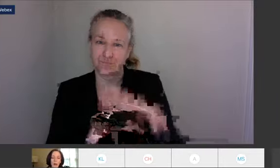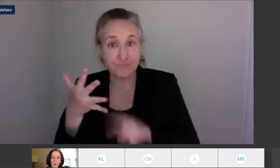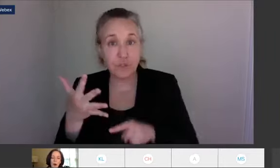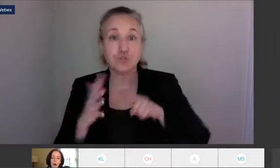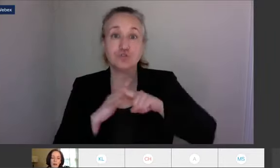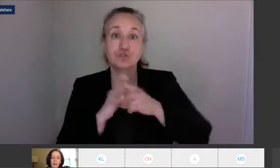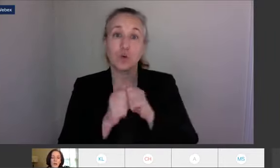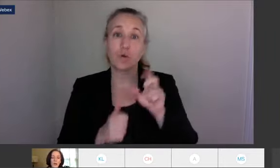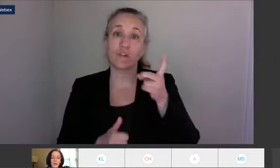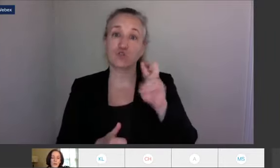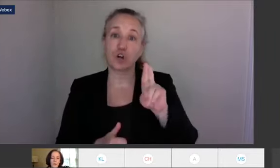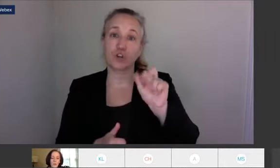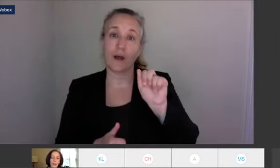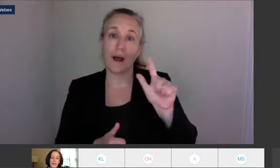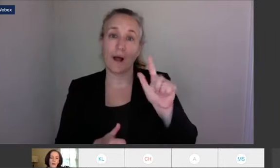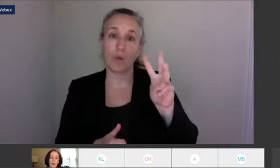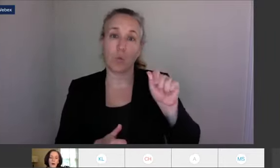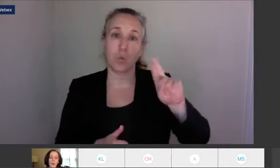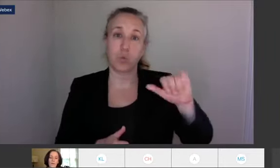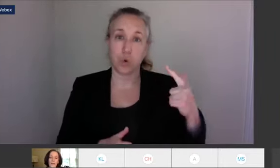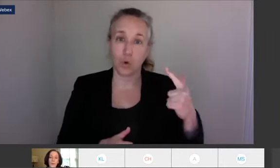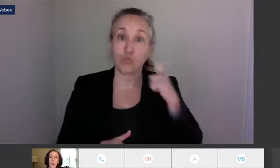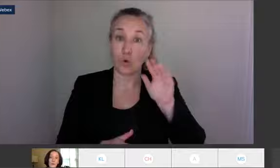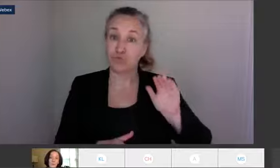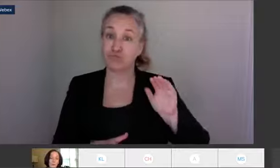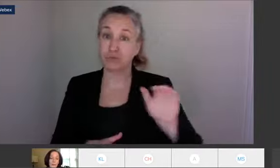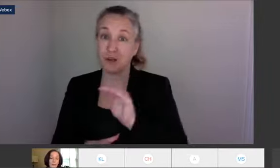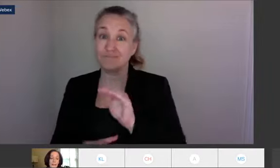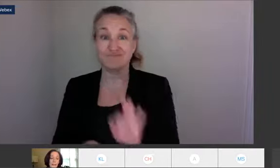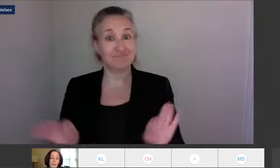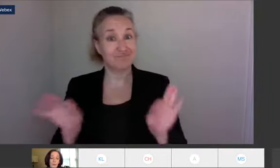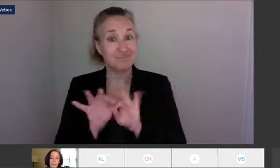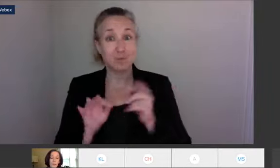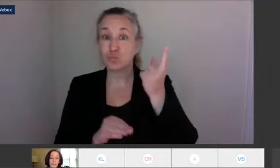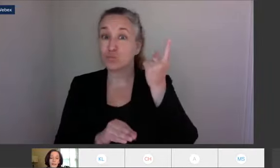who's going to remind us all of the importance of routine health screenings